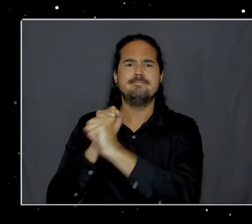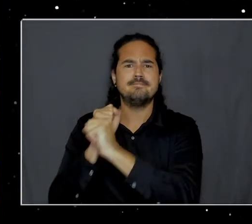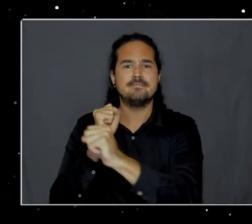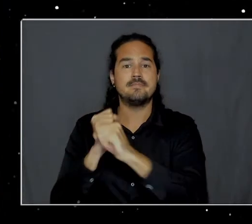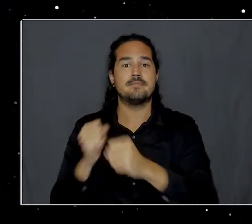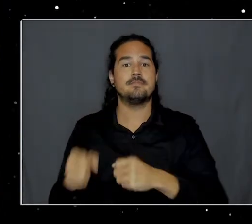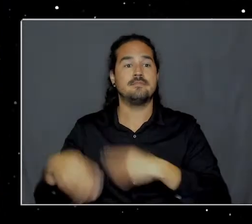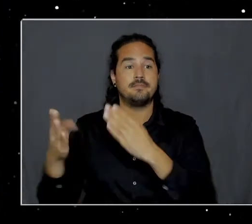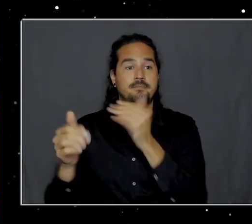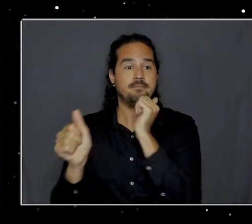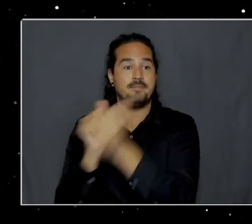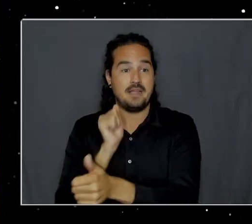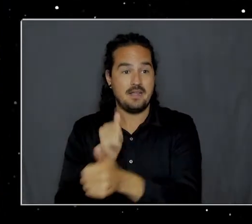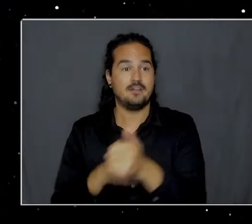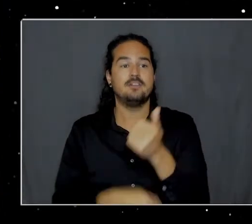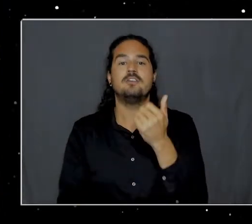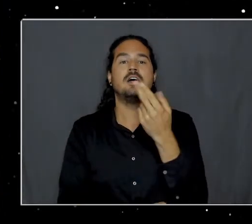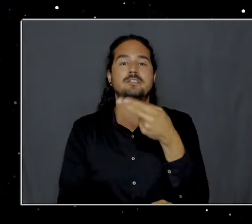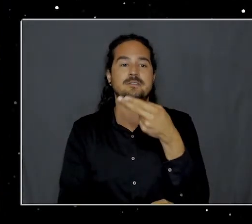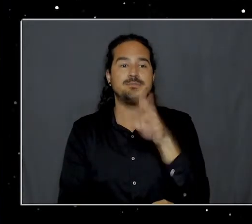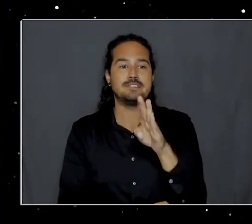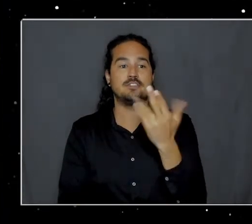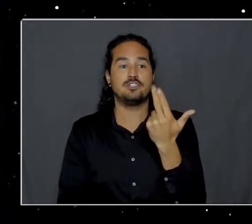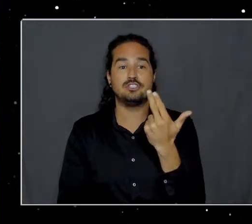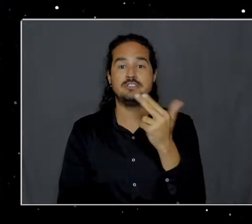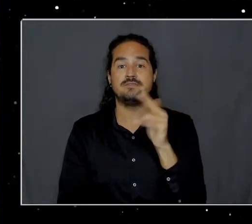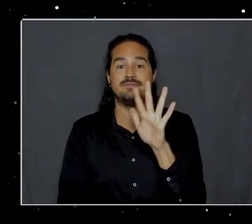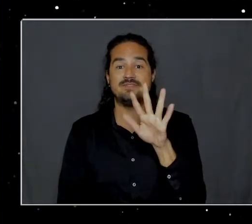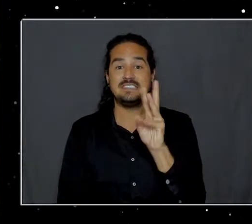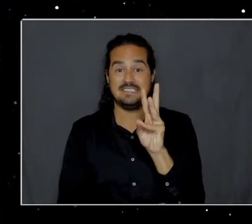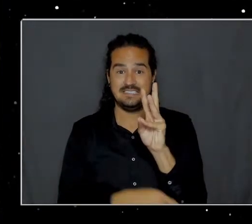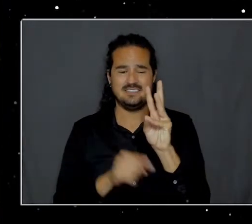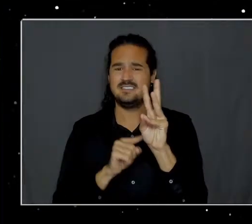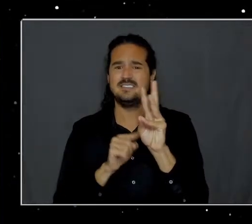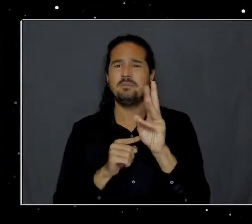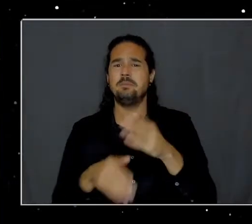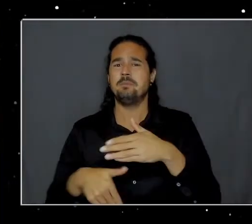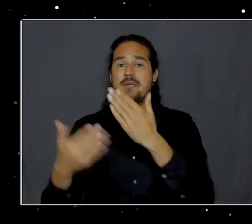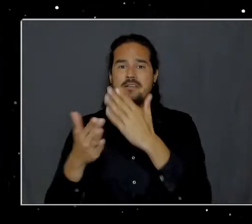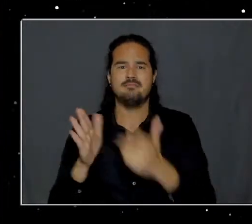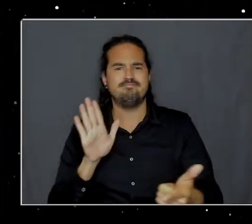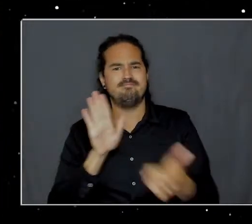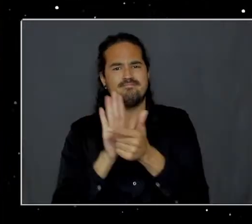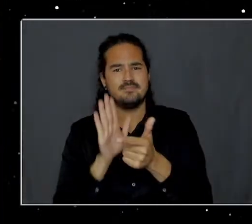THE BILL, WHICH PROHIBITS THE INAPPROPRIATE USE OF INDIGENOUS